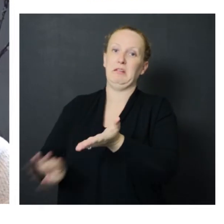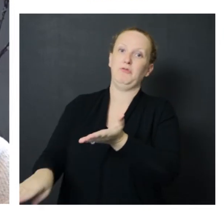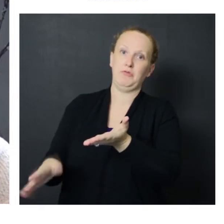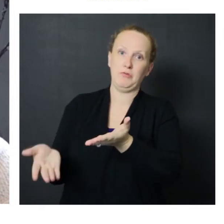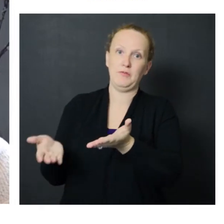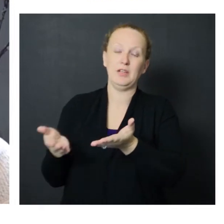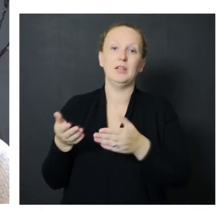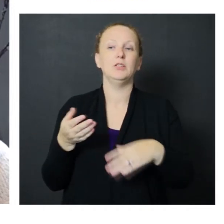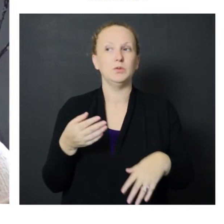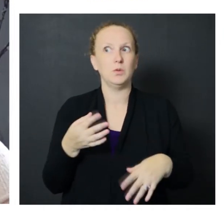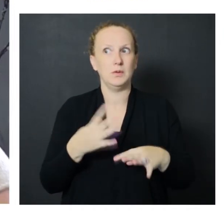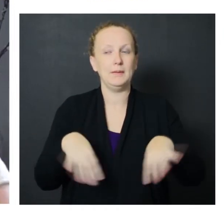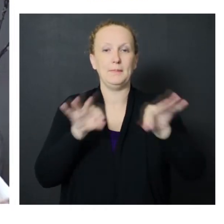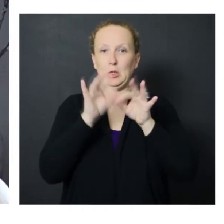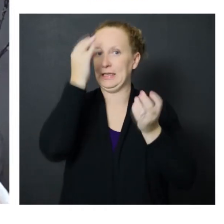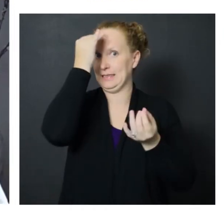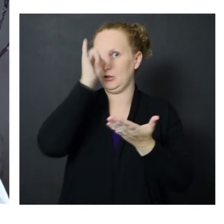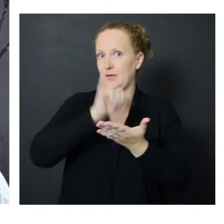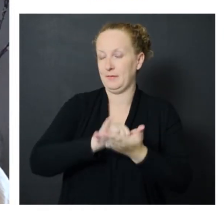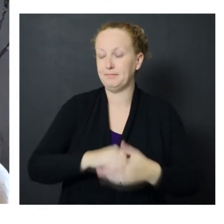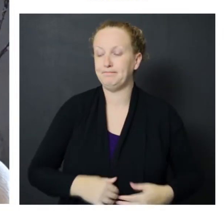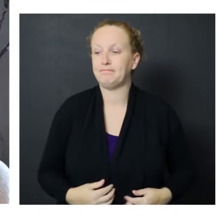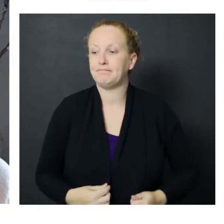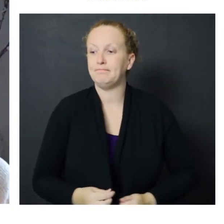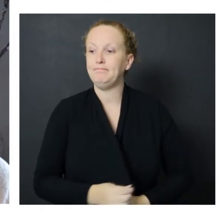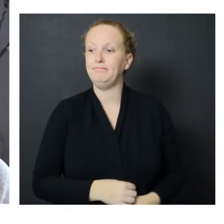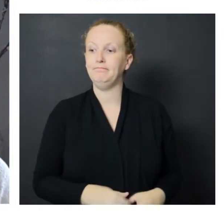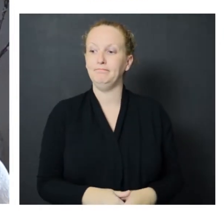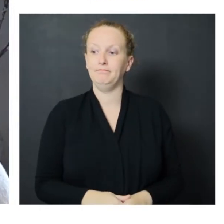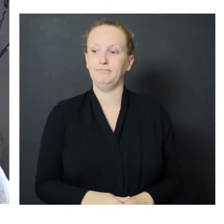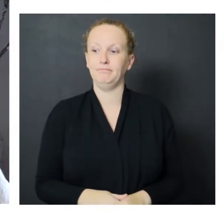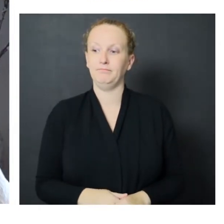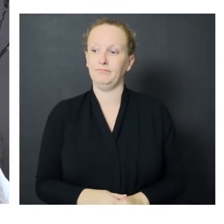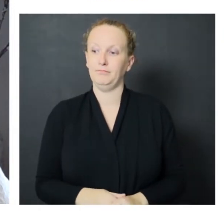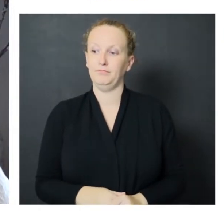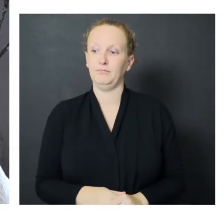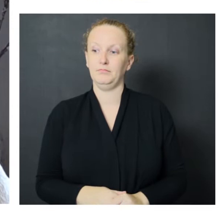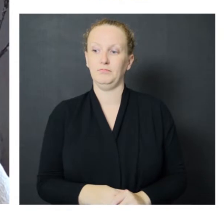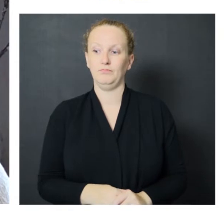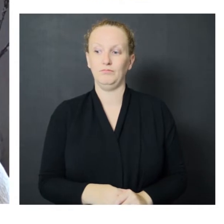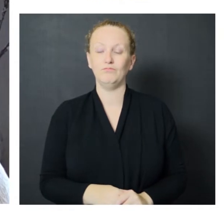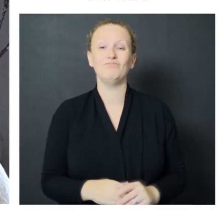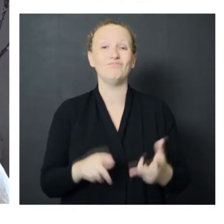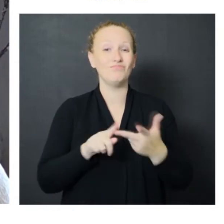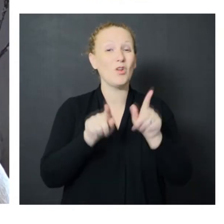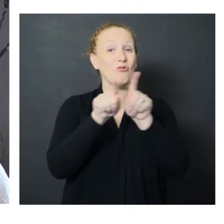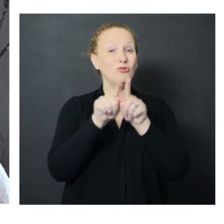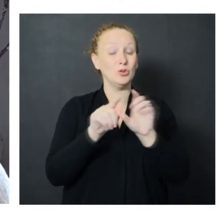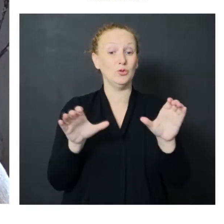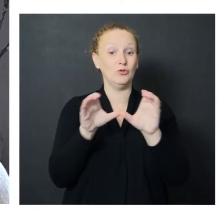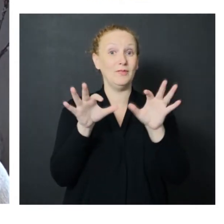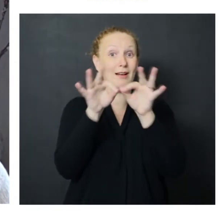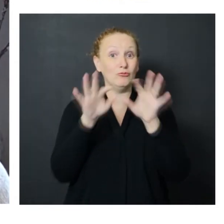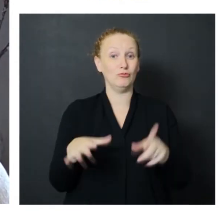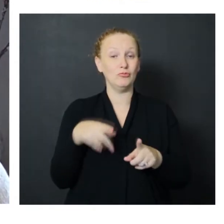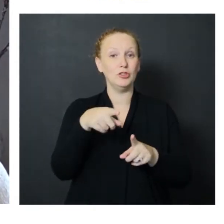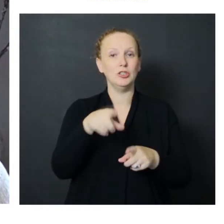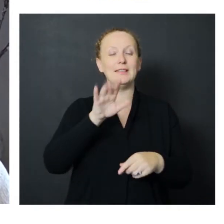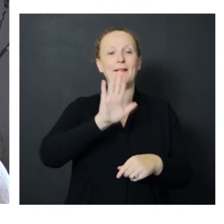important to consider and also that whole agility and adjusting to stress.